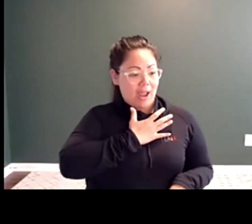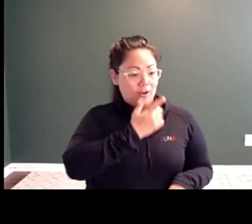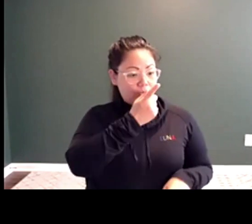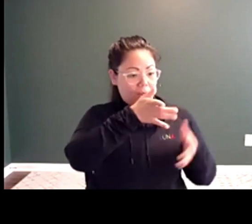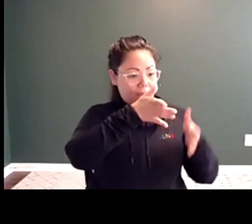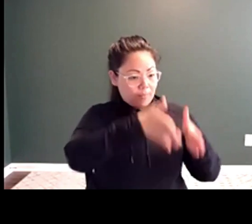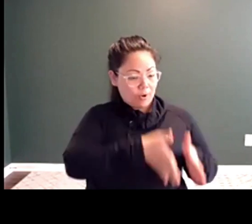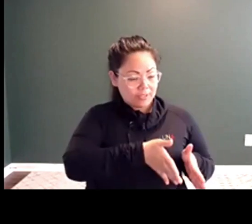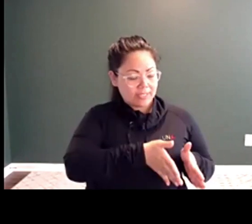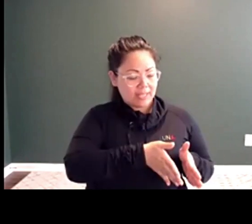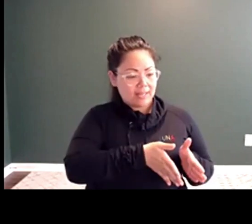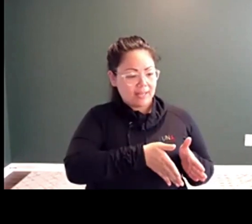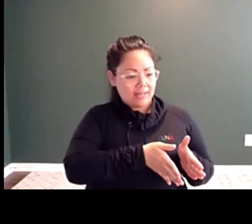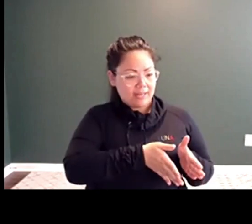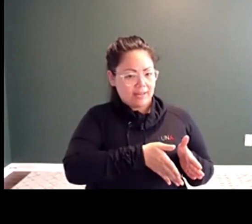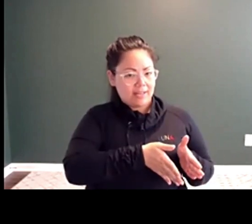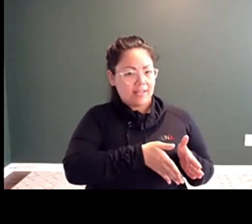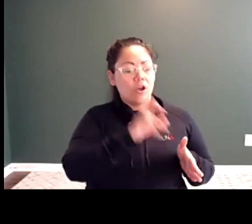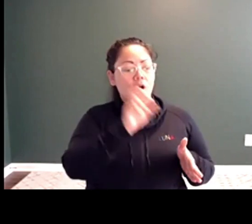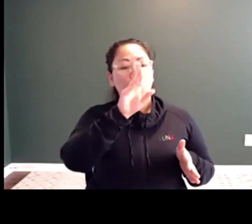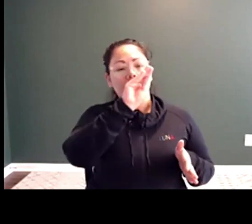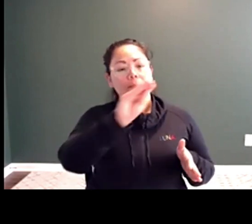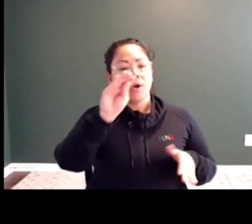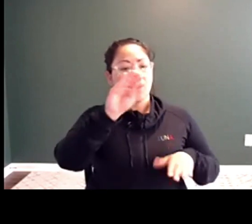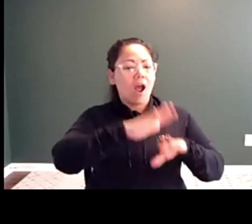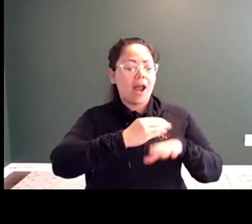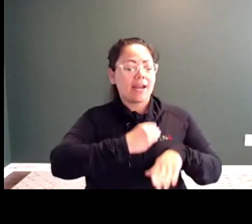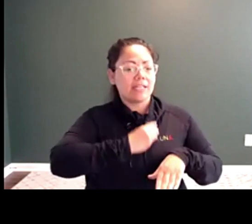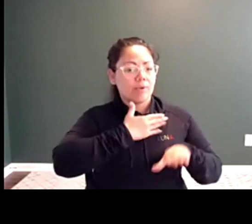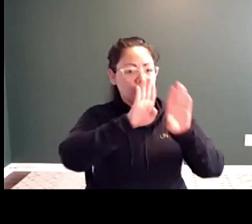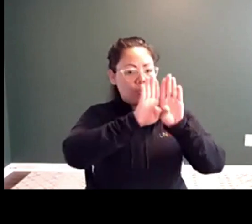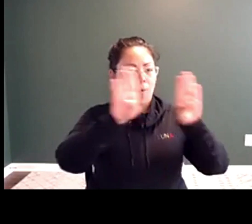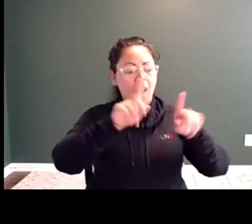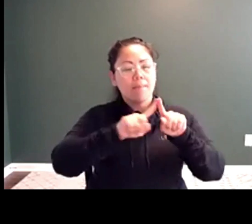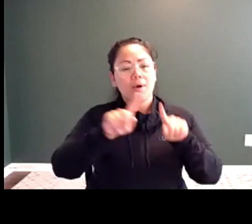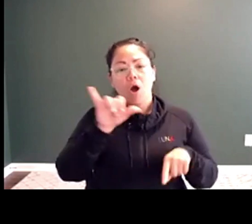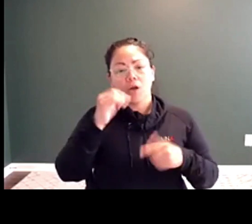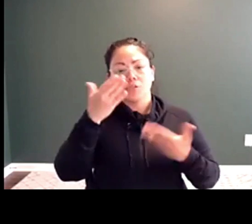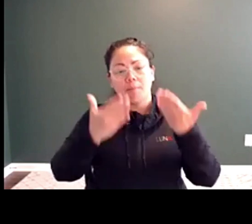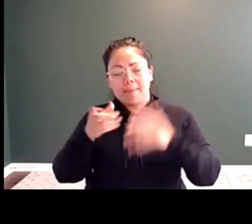or is put on the inspiration wall, but that also may offend someone else,